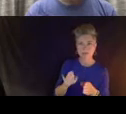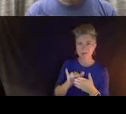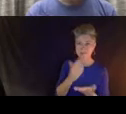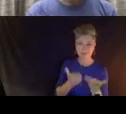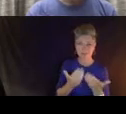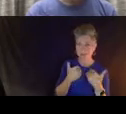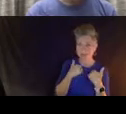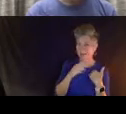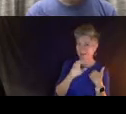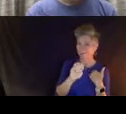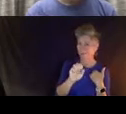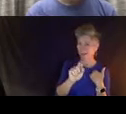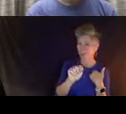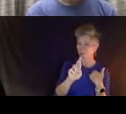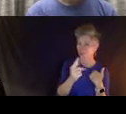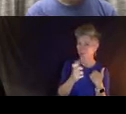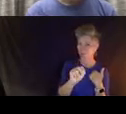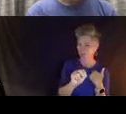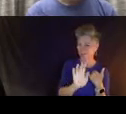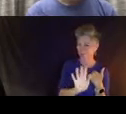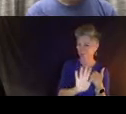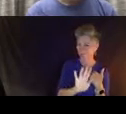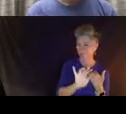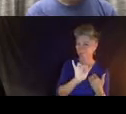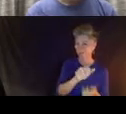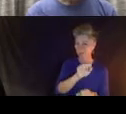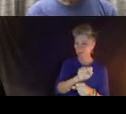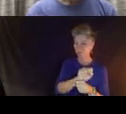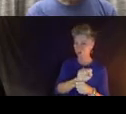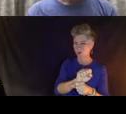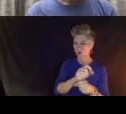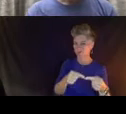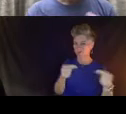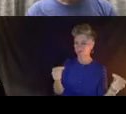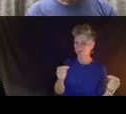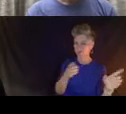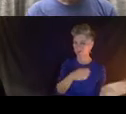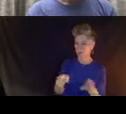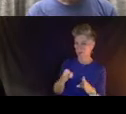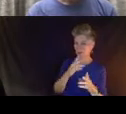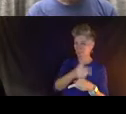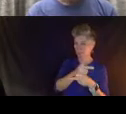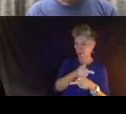So that would essentially work against what our plan of care is. But that's a really important piece to know